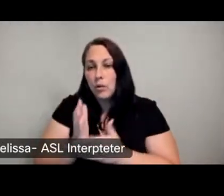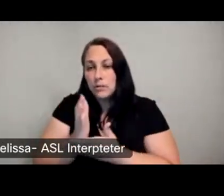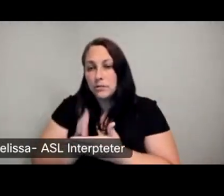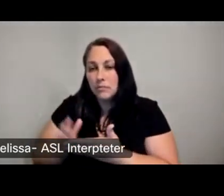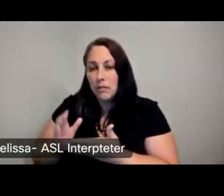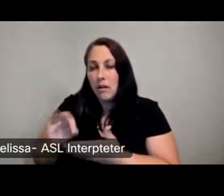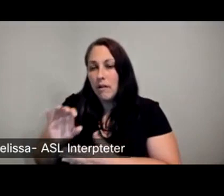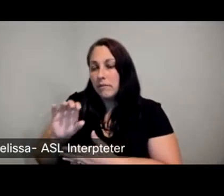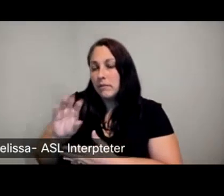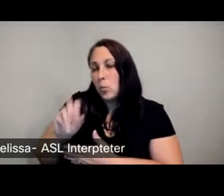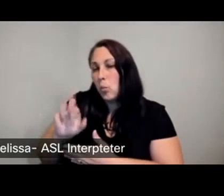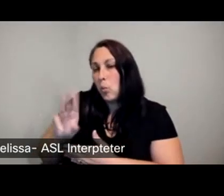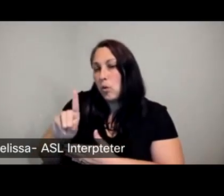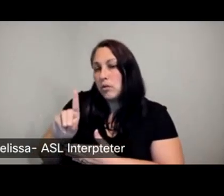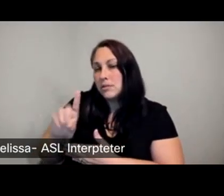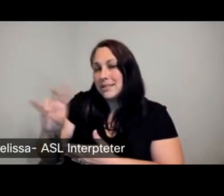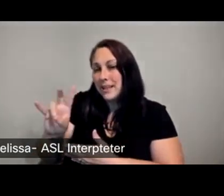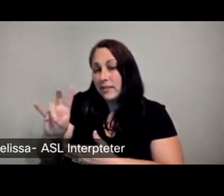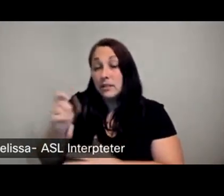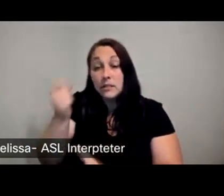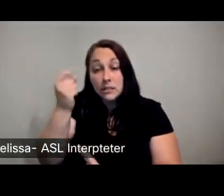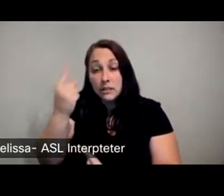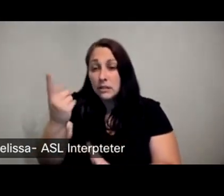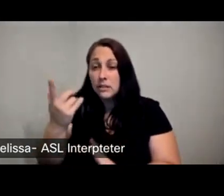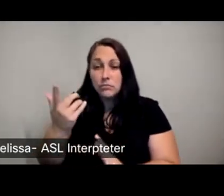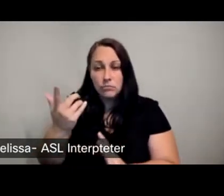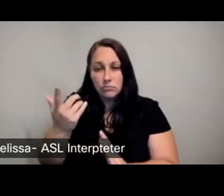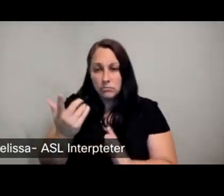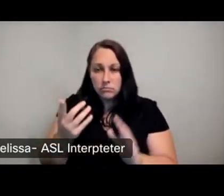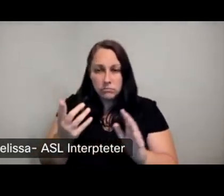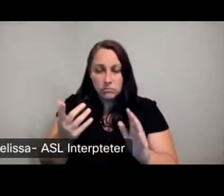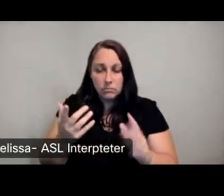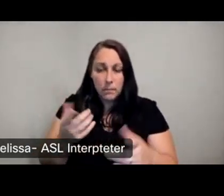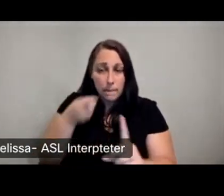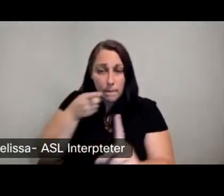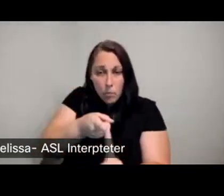public perceptions of what the return of the circulator might mean and a lot of